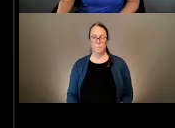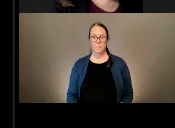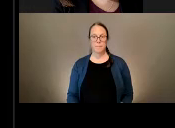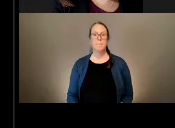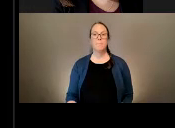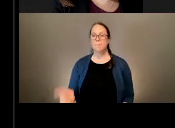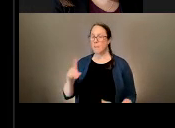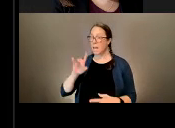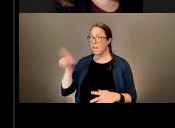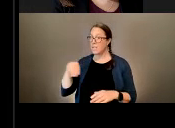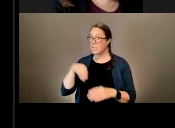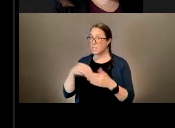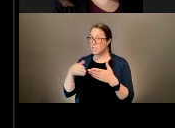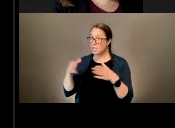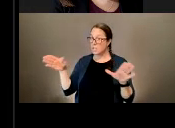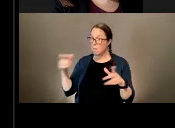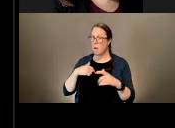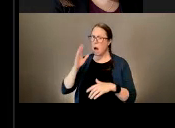Just in general I would say